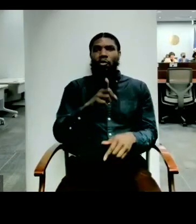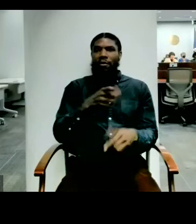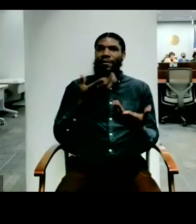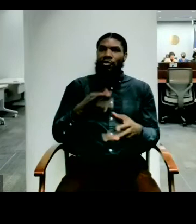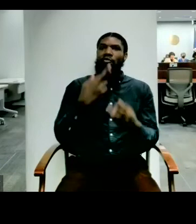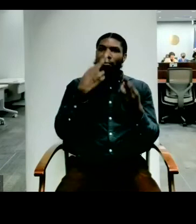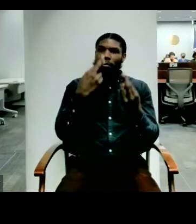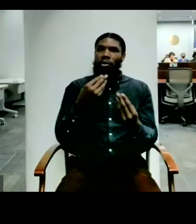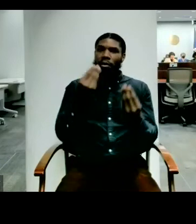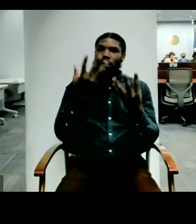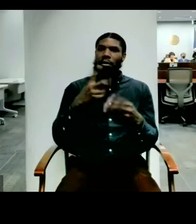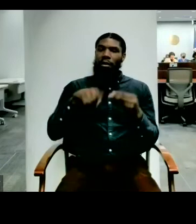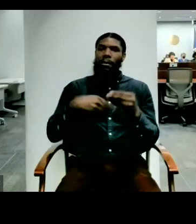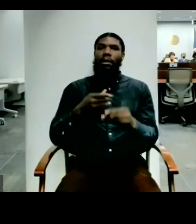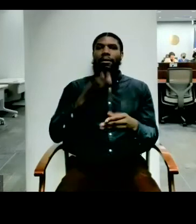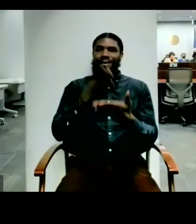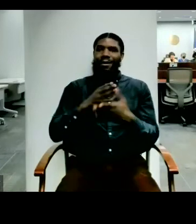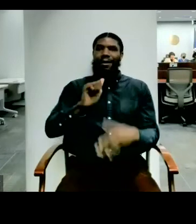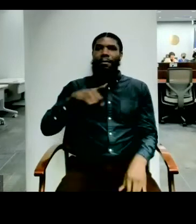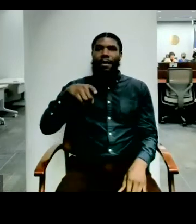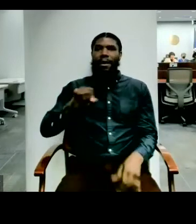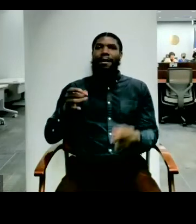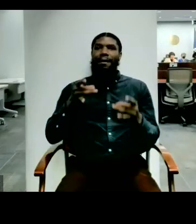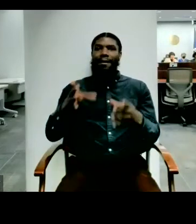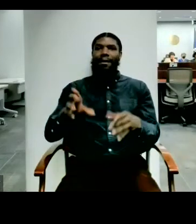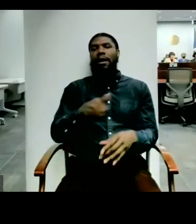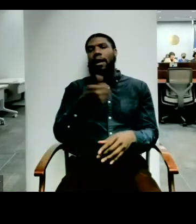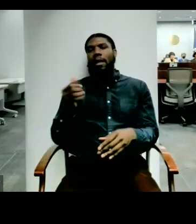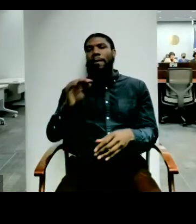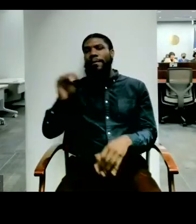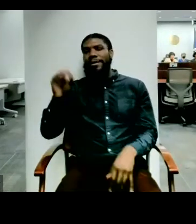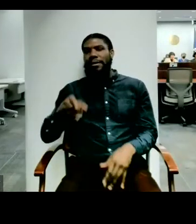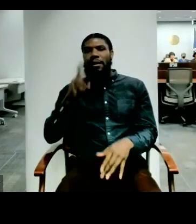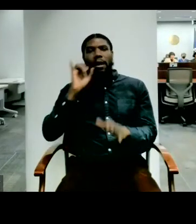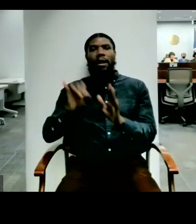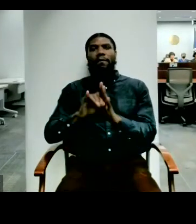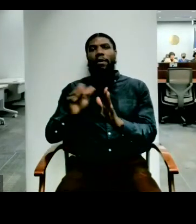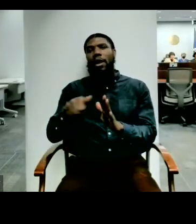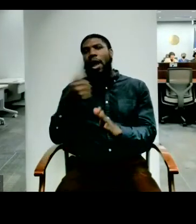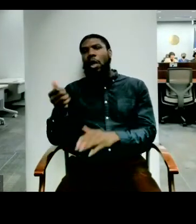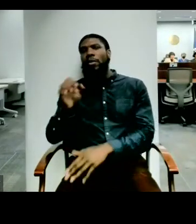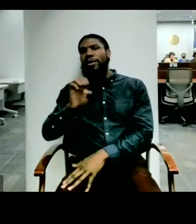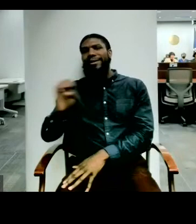The other identify as other east Asians, as well Southeast Asians,